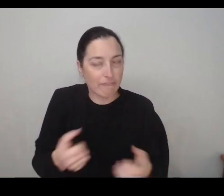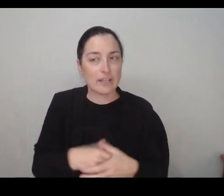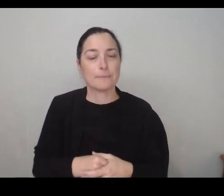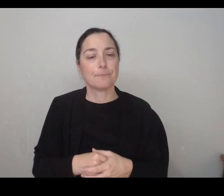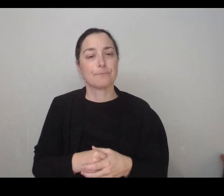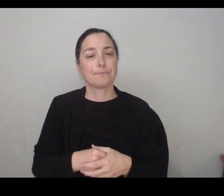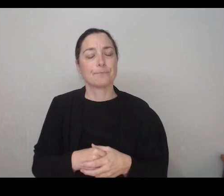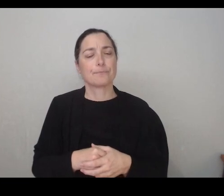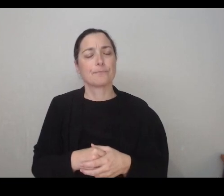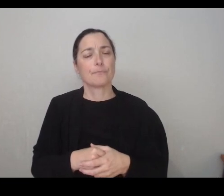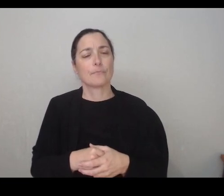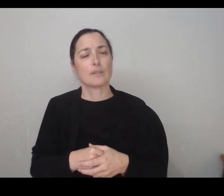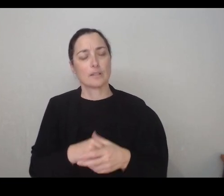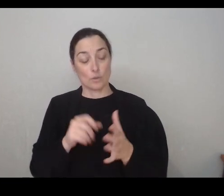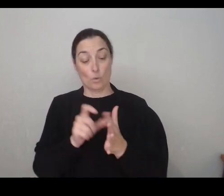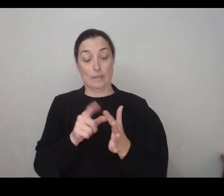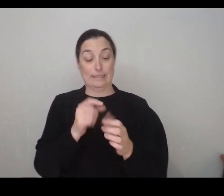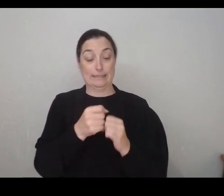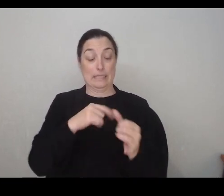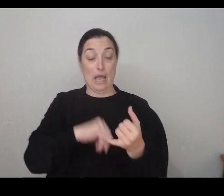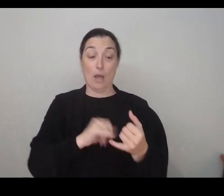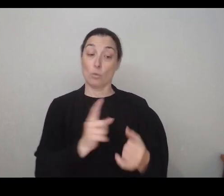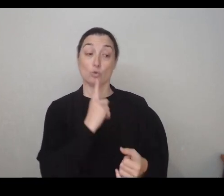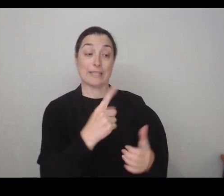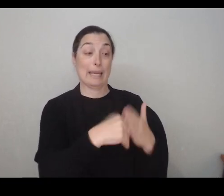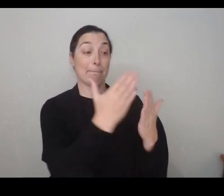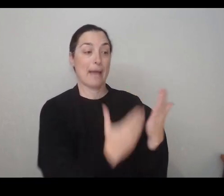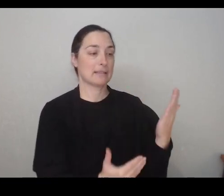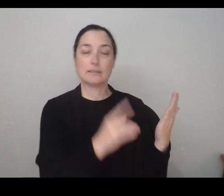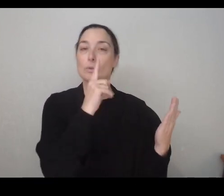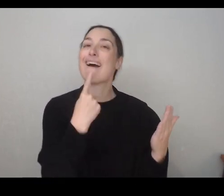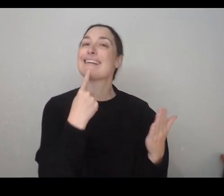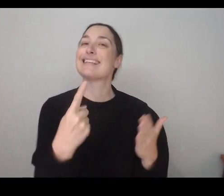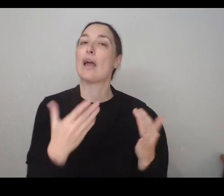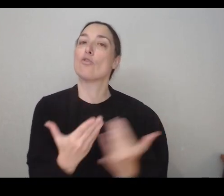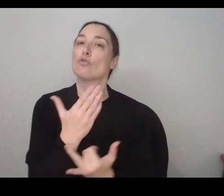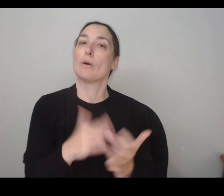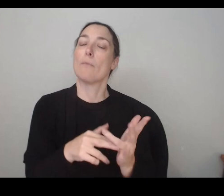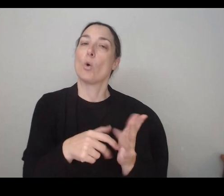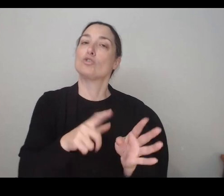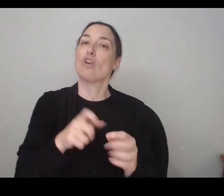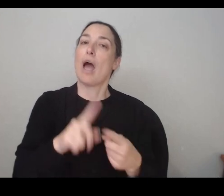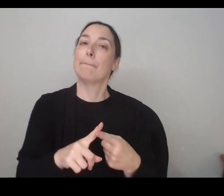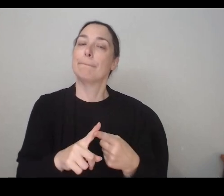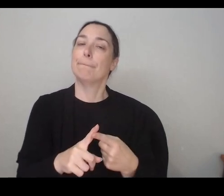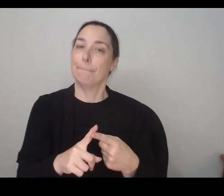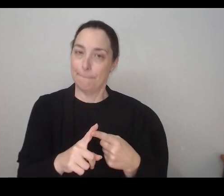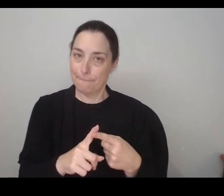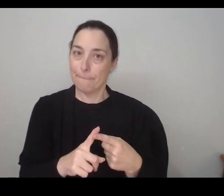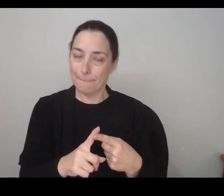of what you say in painting, you cannot say in monotypes, for example, very different way to show what you think,